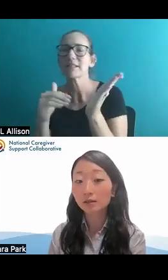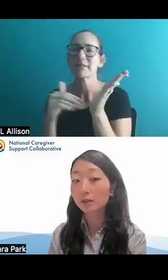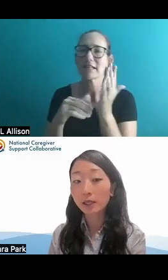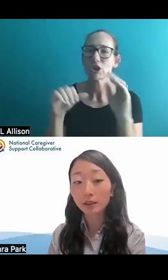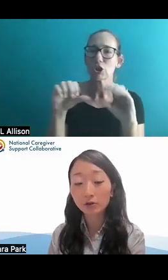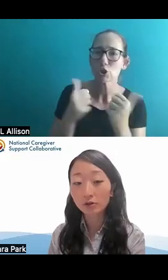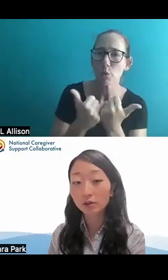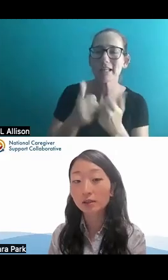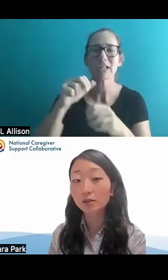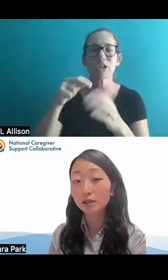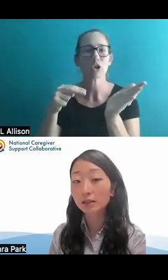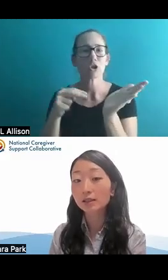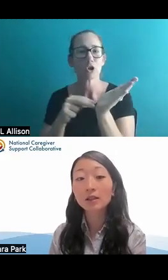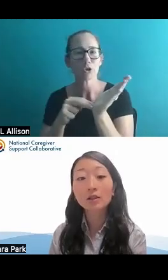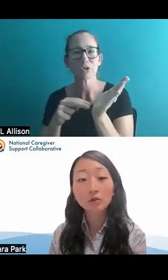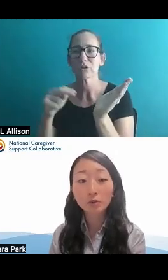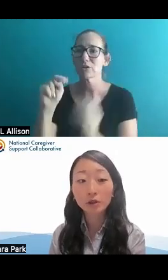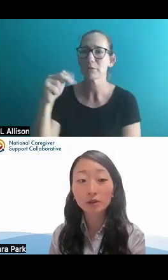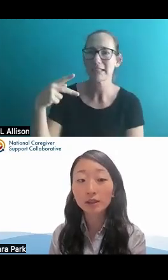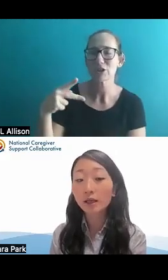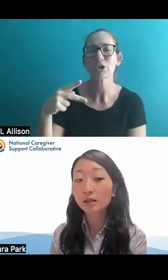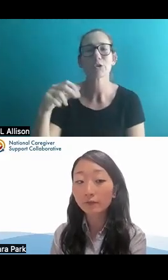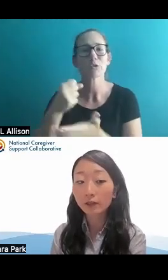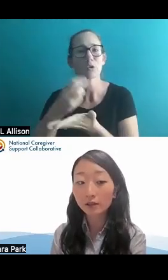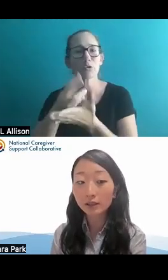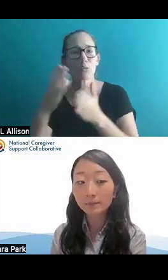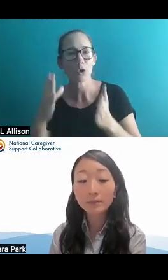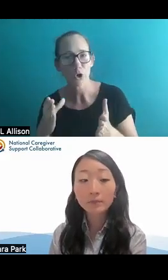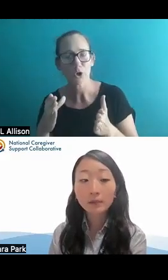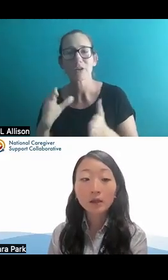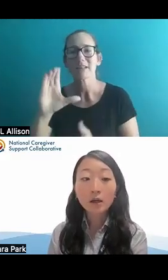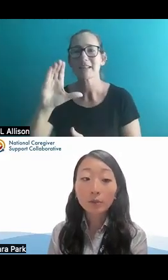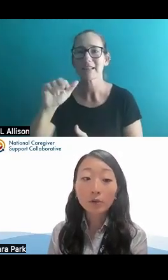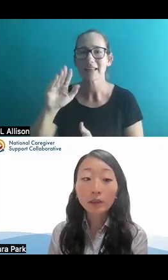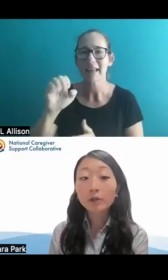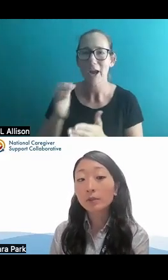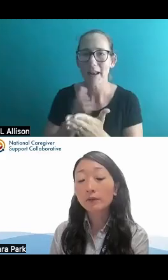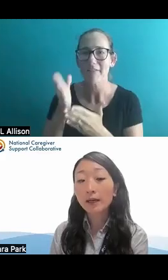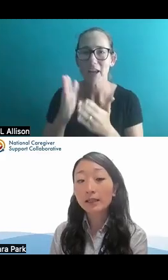nurse practitioners, nurses, social workers, and care navigators, -- our program really provides